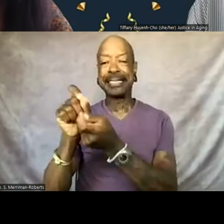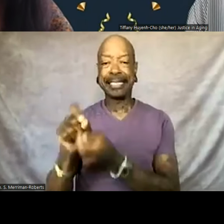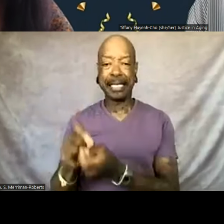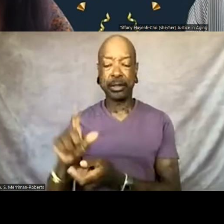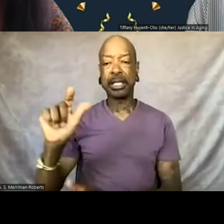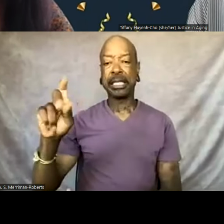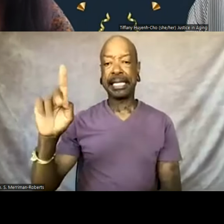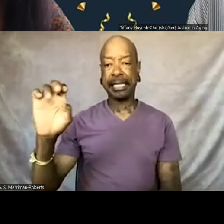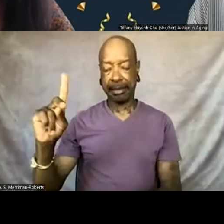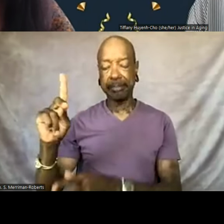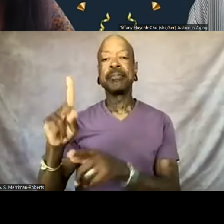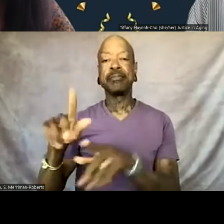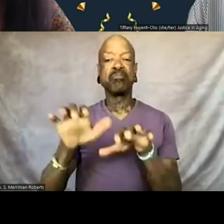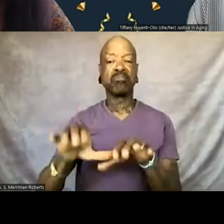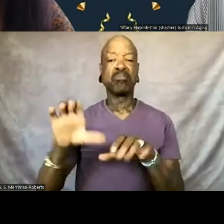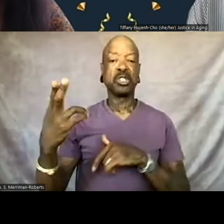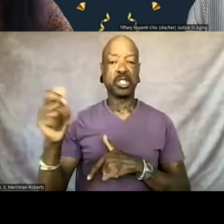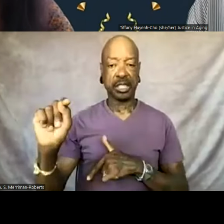website. That is in the chat